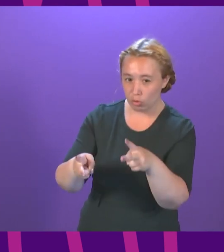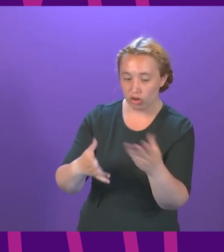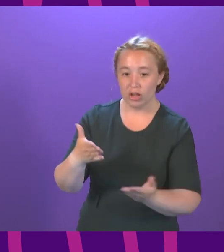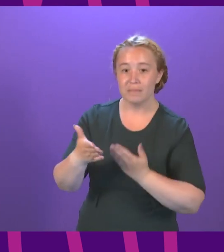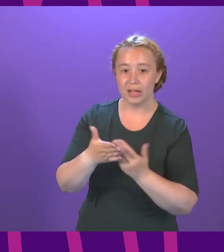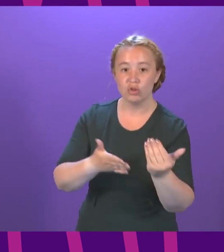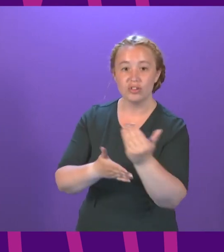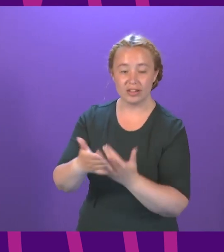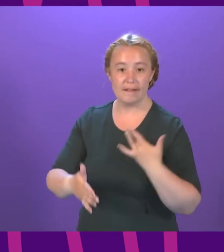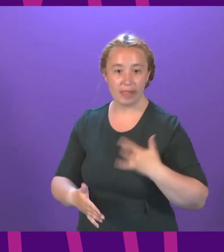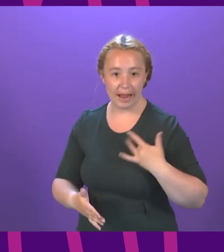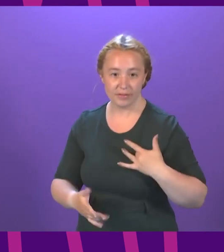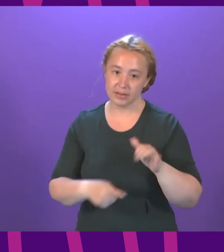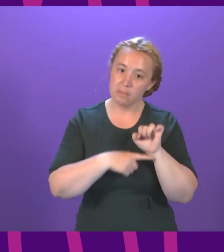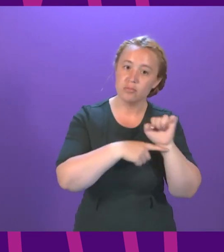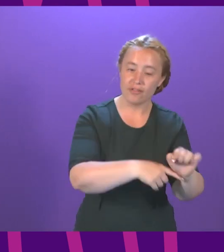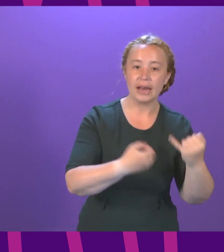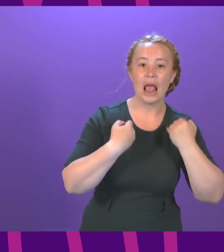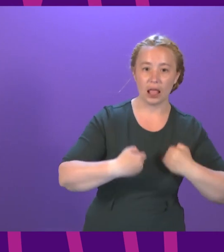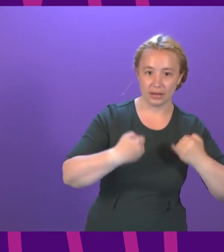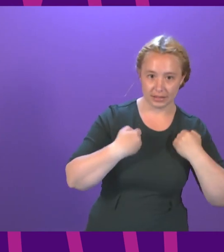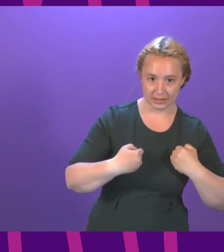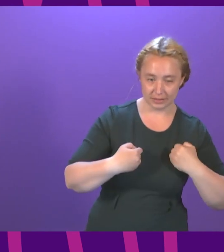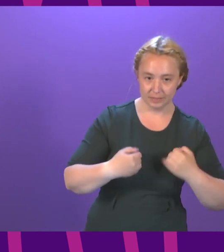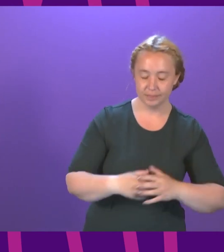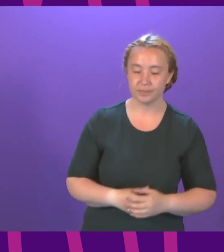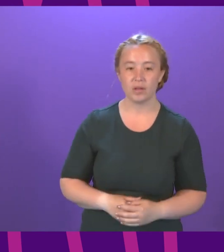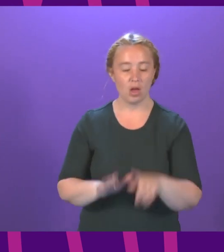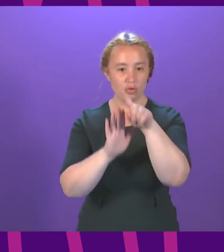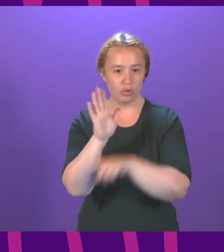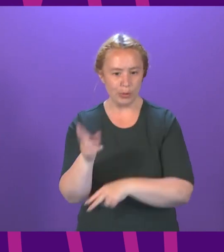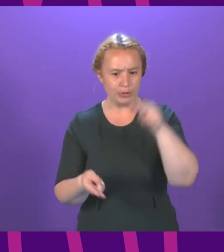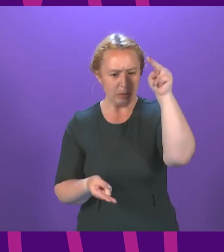and preventing illness. We have concerns about reducing restrictions while case numbers are so